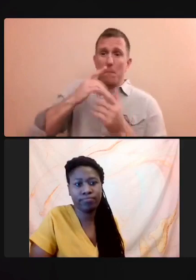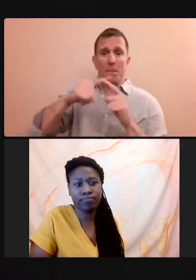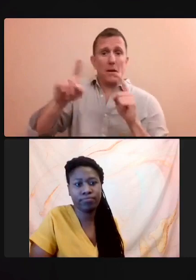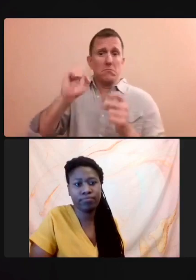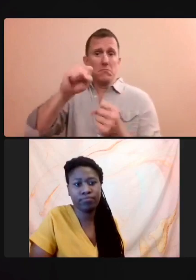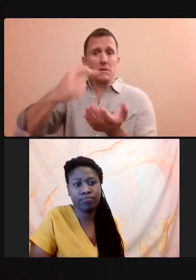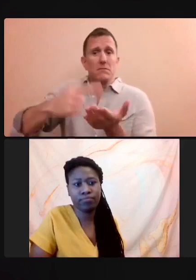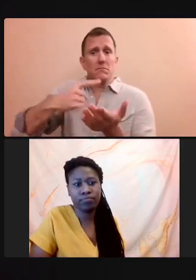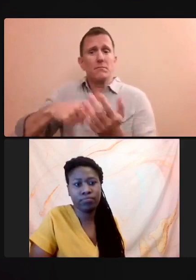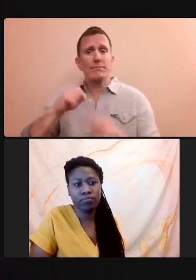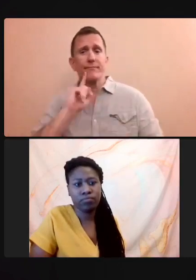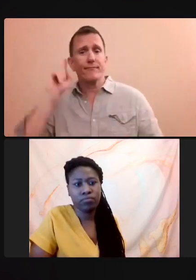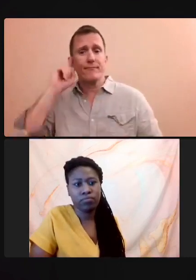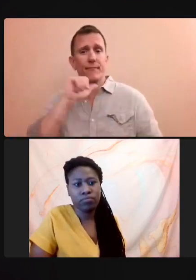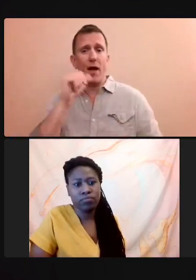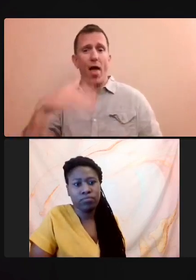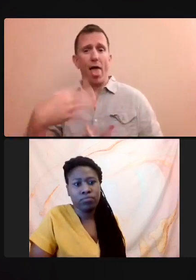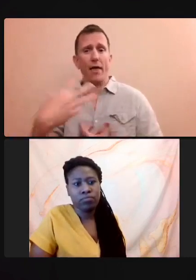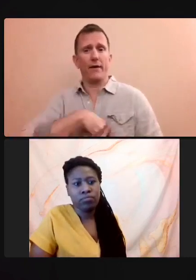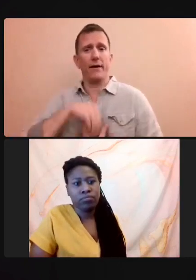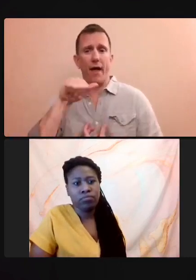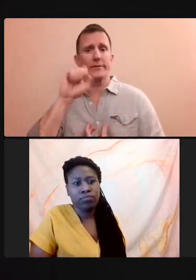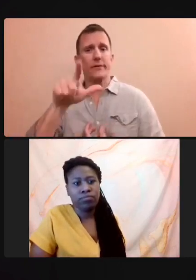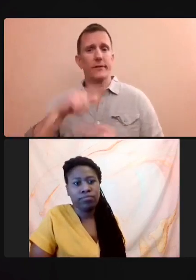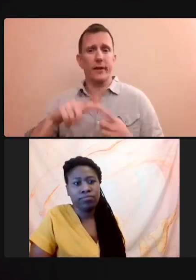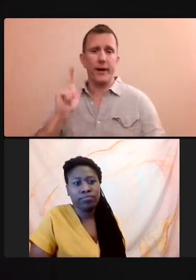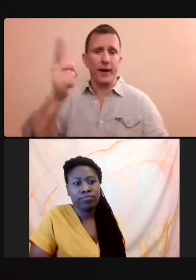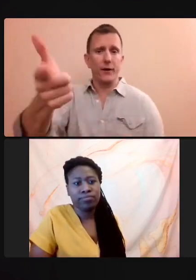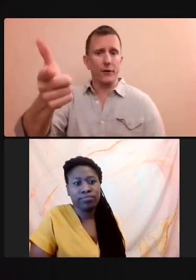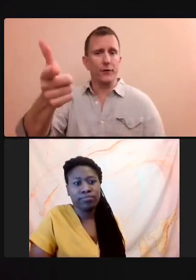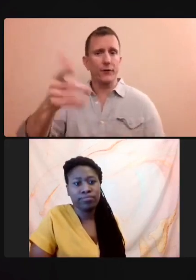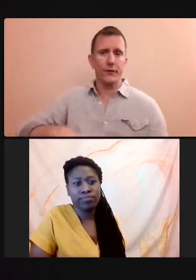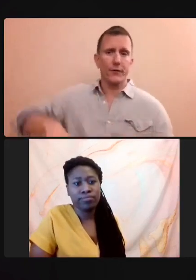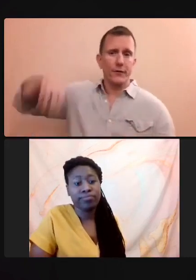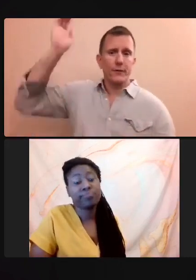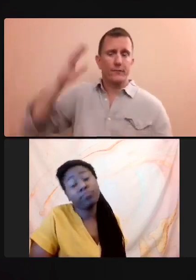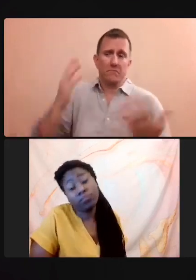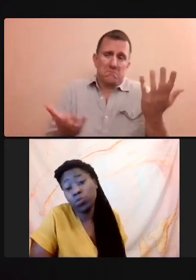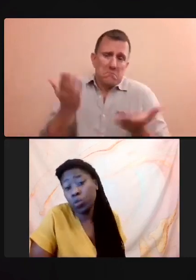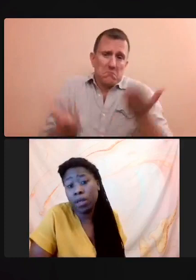Yeah, I agree with you 100%. We're a lot harder on deaf people.